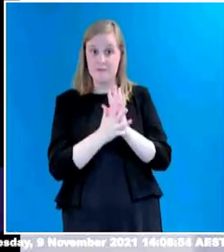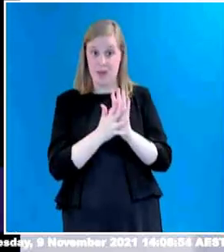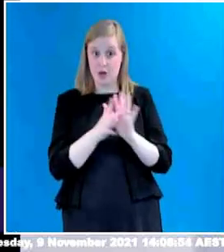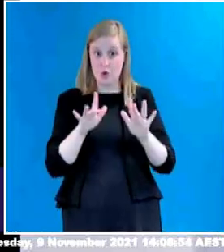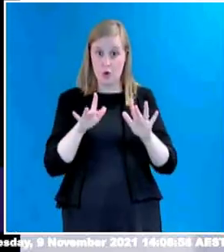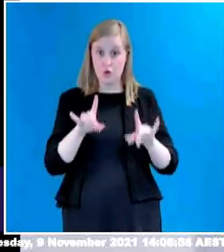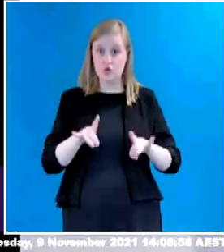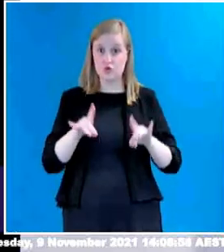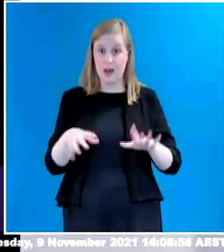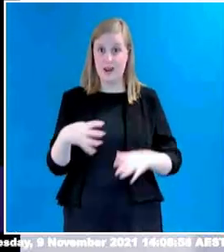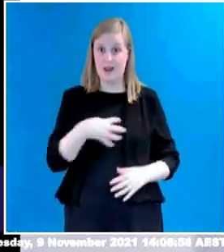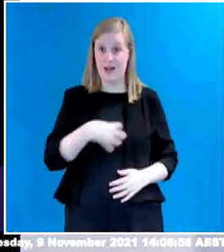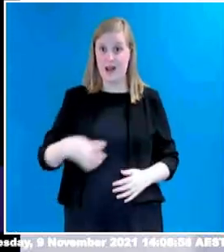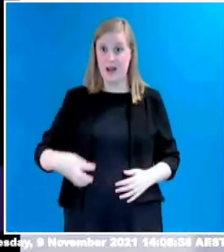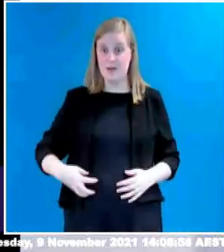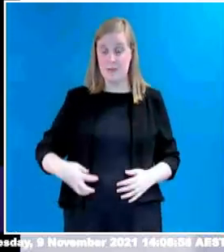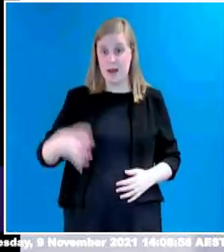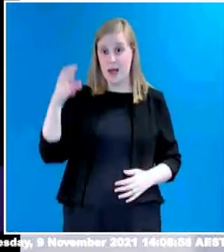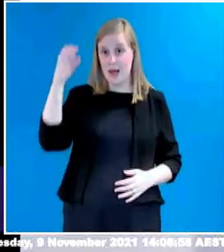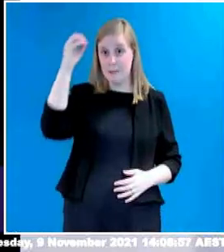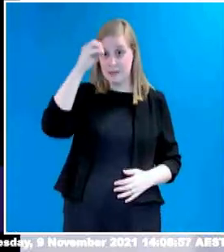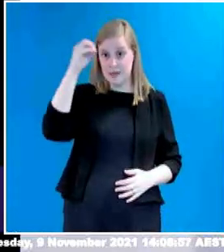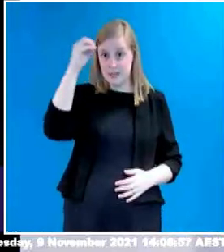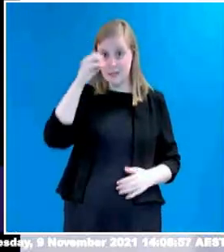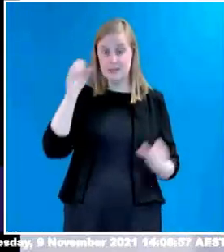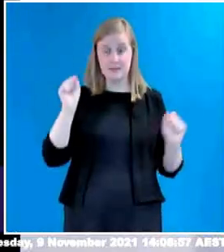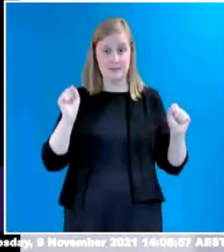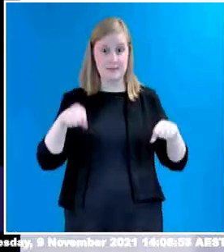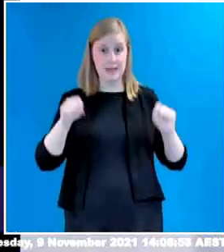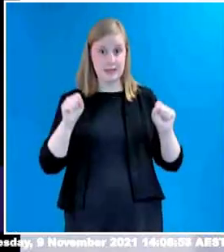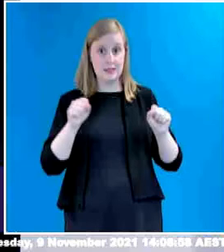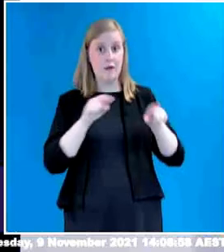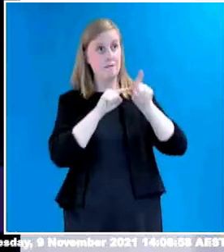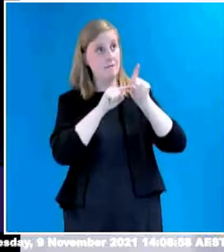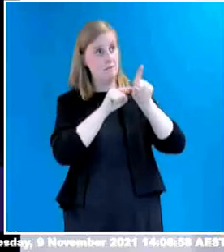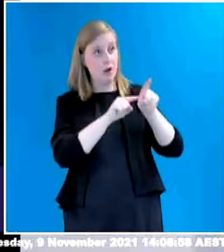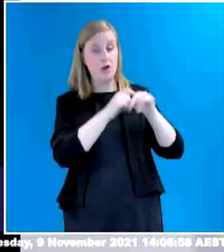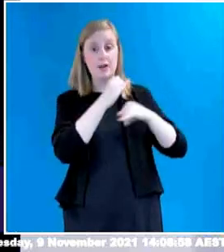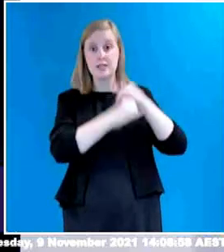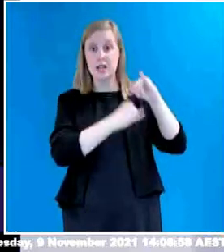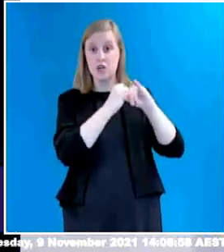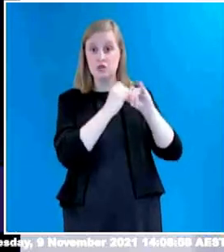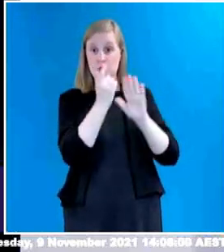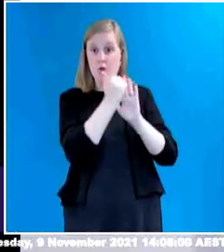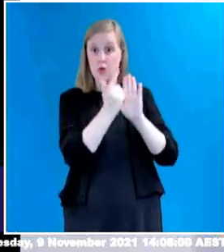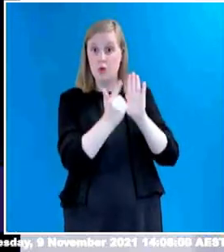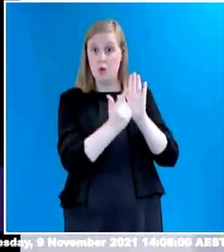with its international law obligations, so that concept of compliance is looking